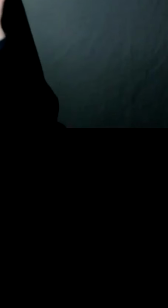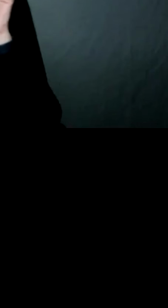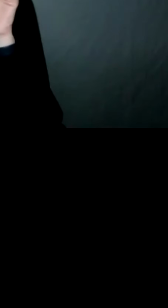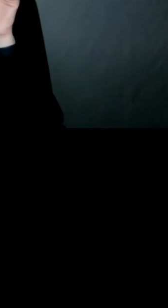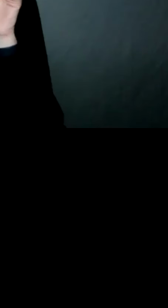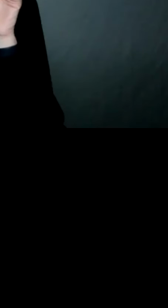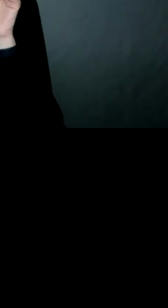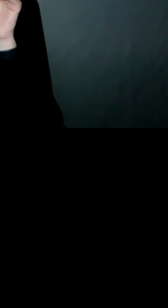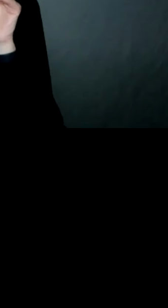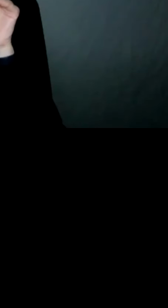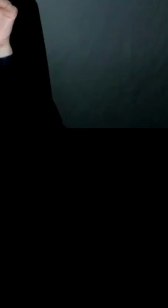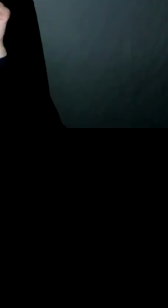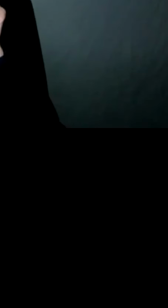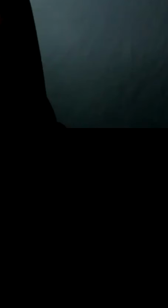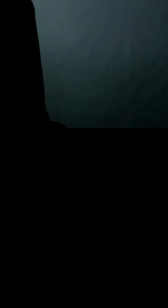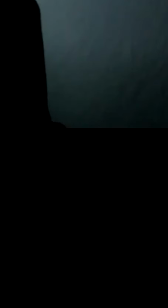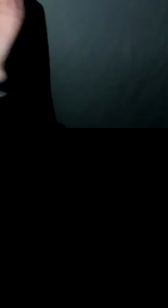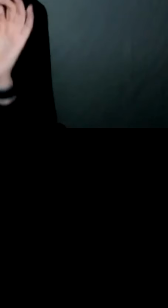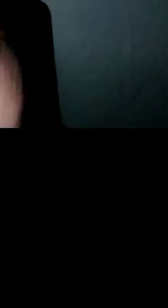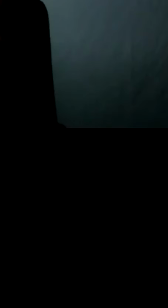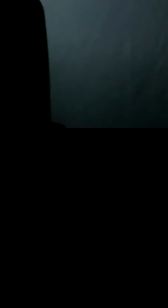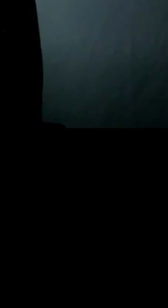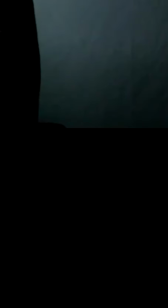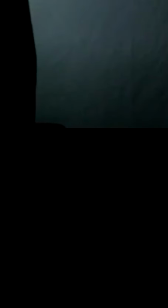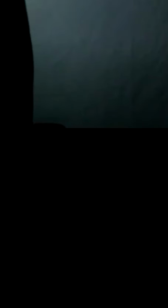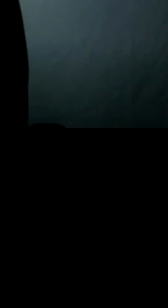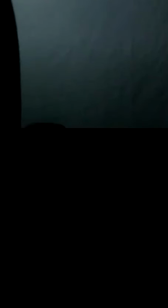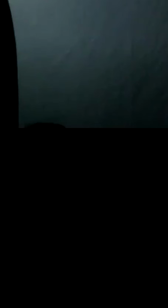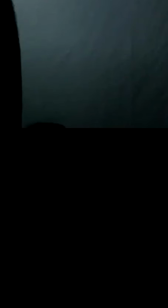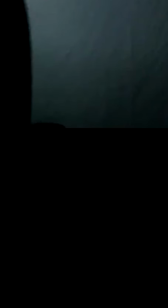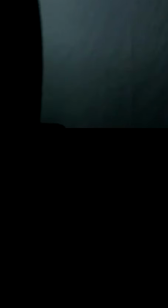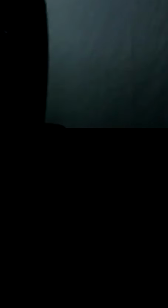that. Relatedly Tim, there's a question